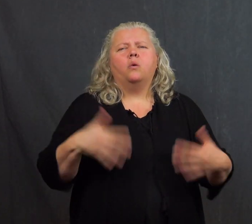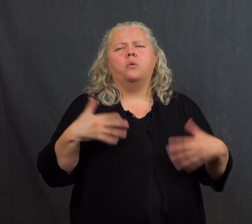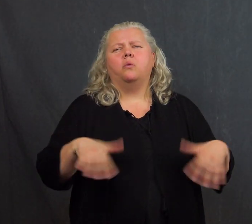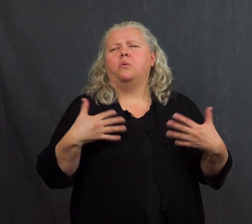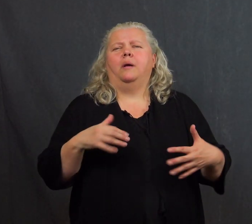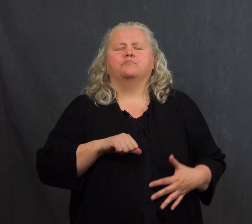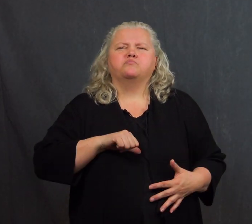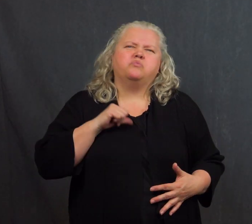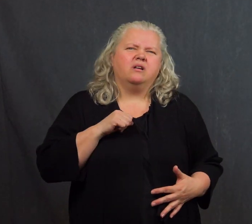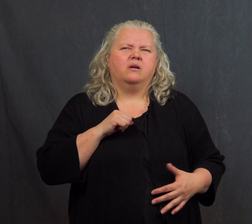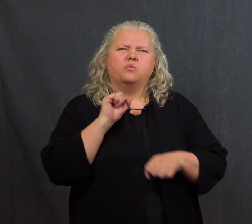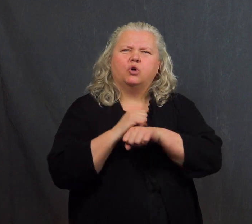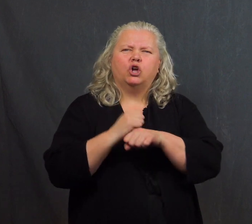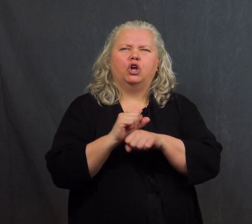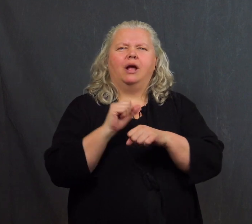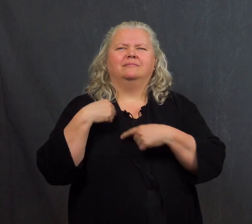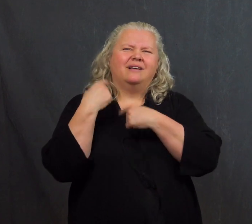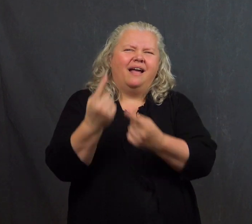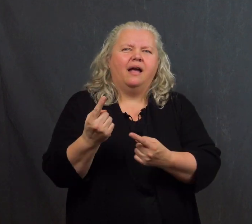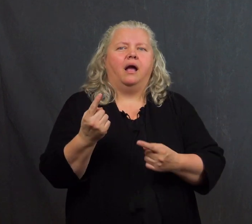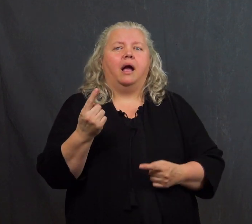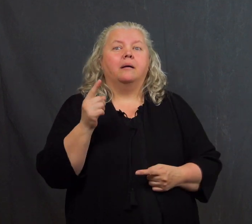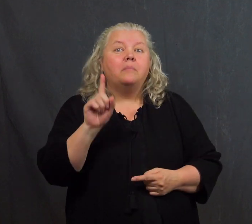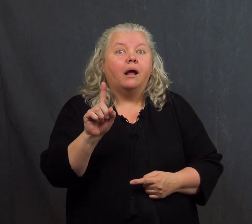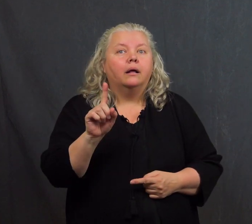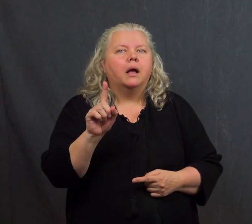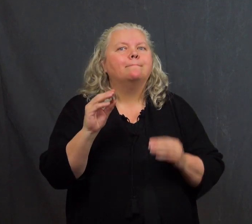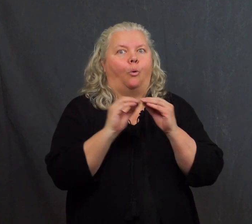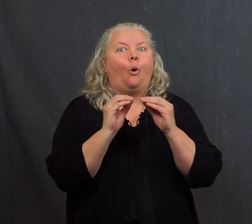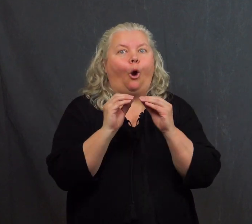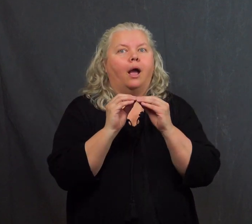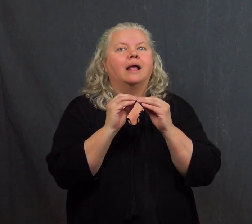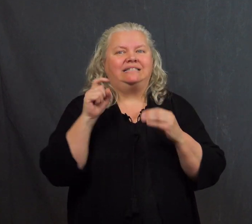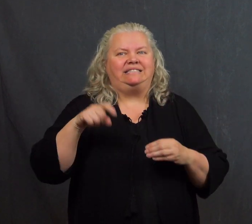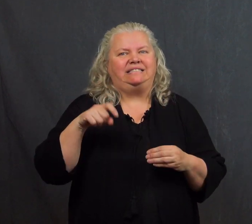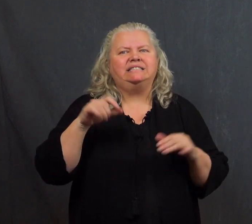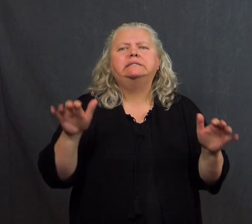MEC is proud of the work they have done so far but there is so much more to do.